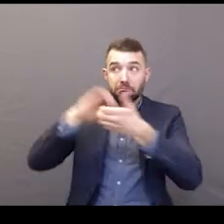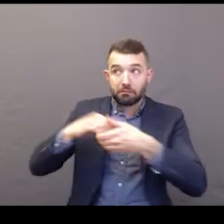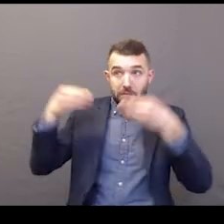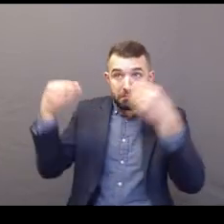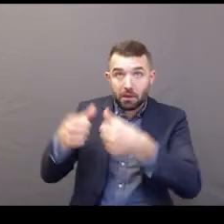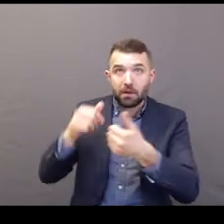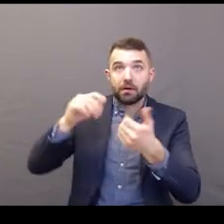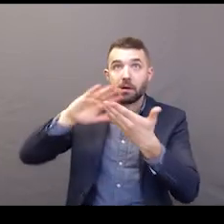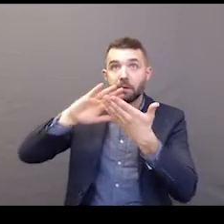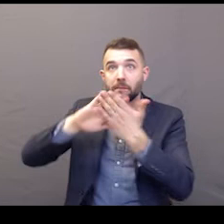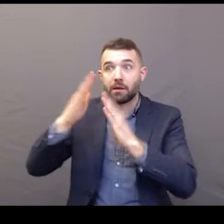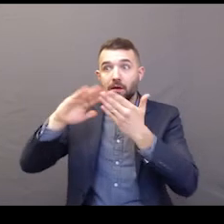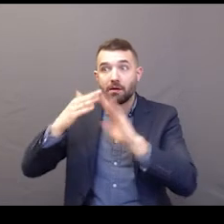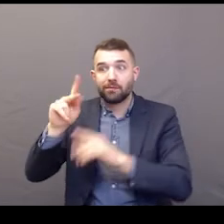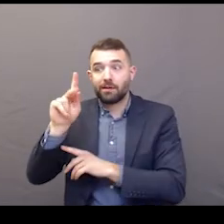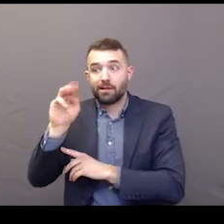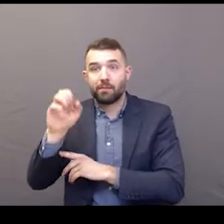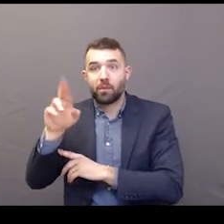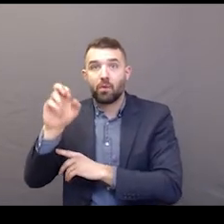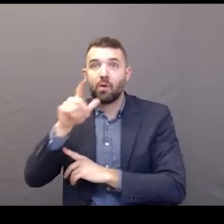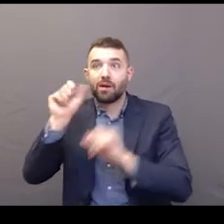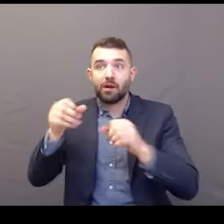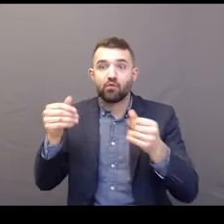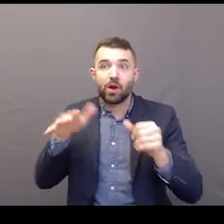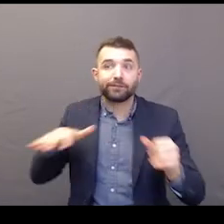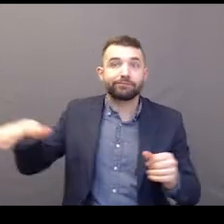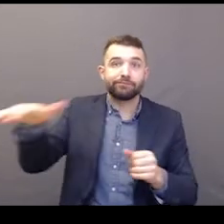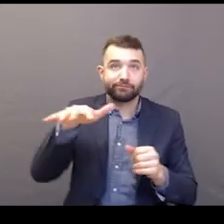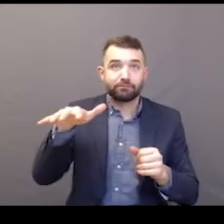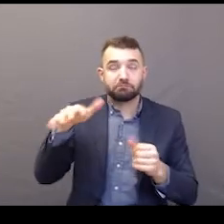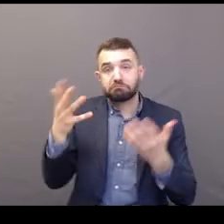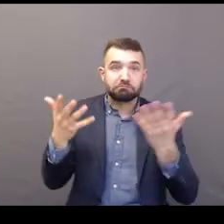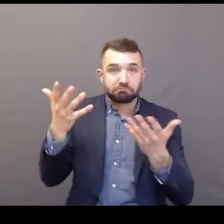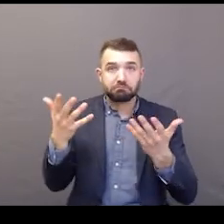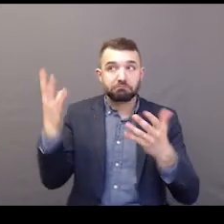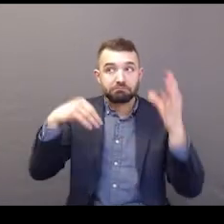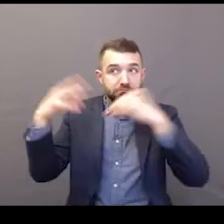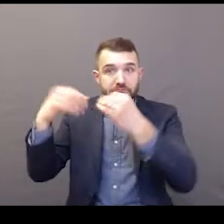Sound Transit, and property owners in the vicinity of the Park-and-Ride lot—is also looking at